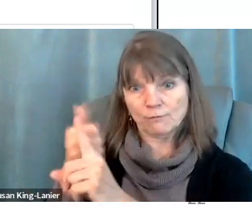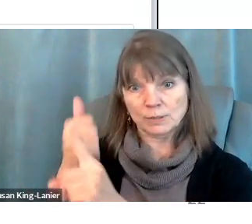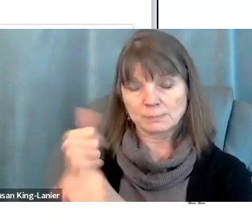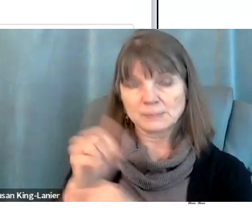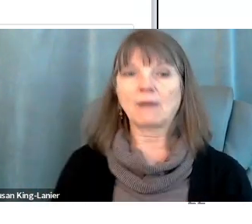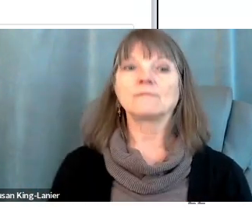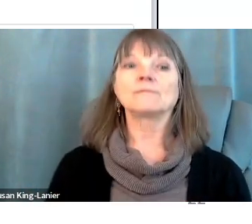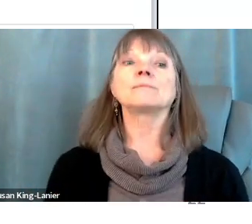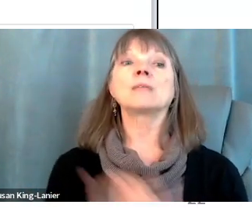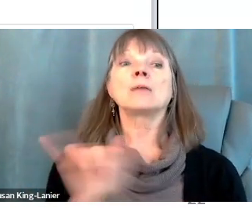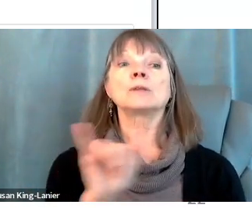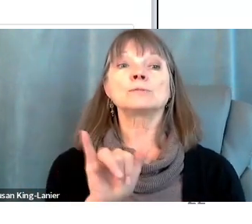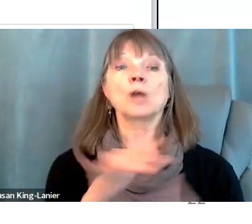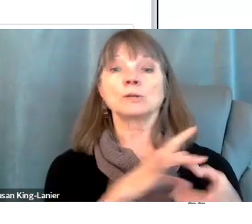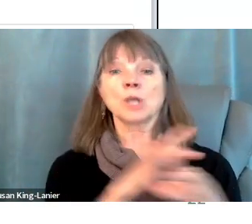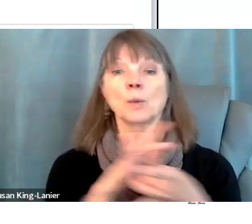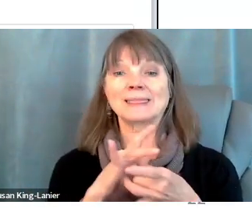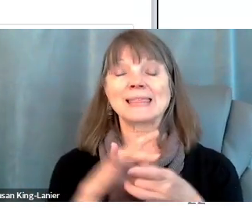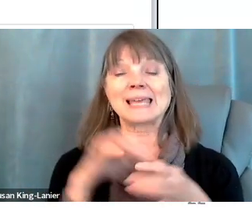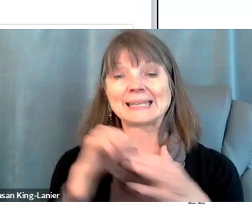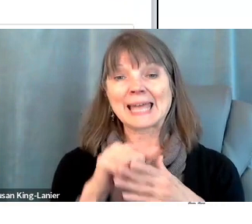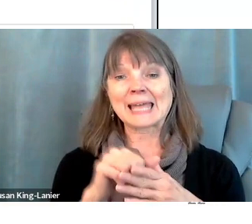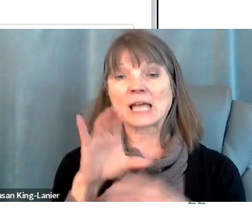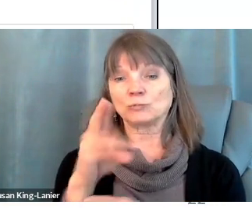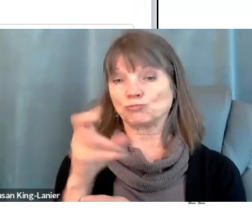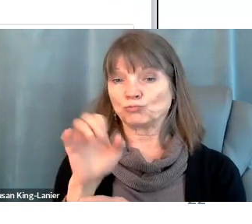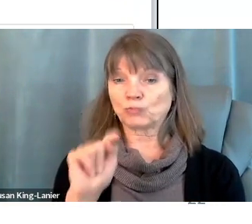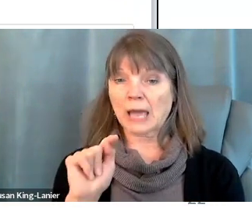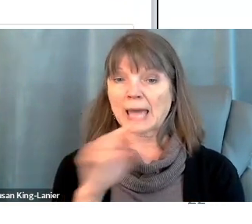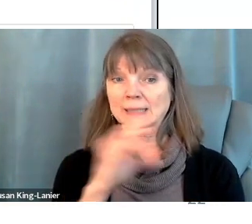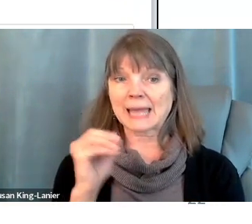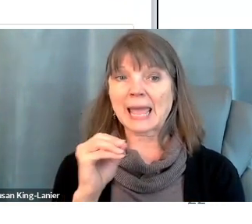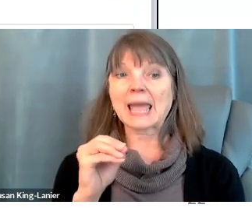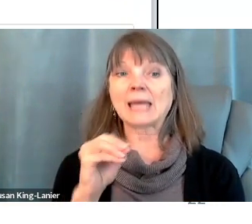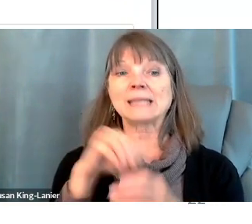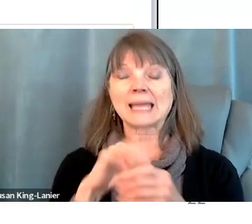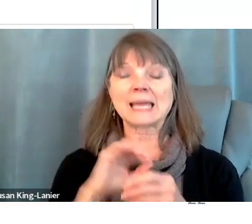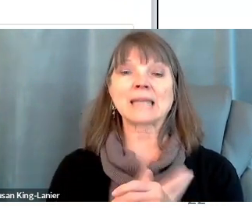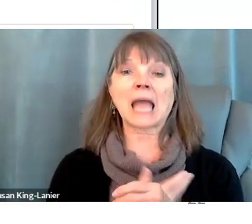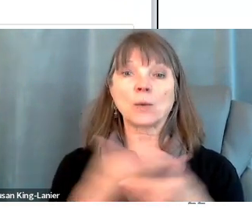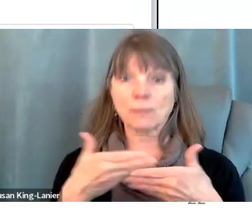There is also a link in the chat to enroll and into our public entity.